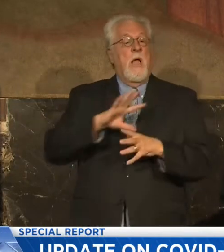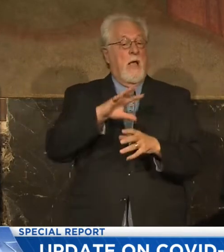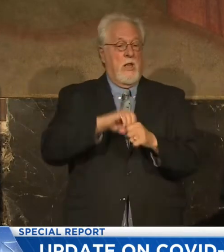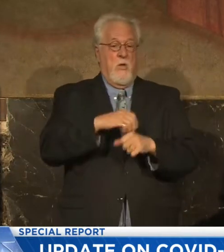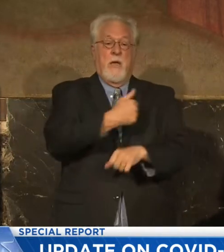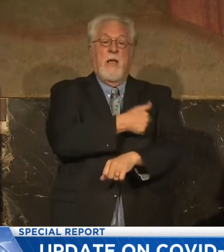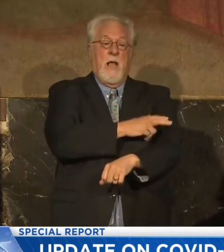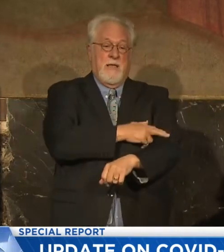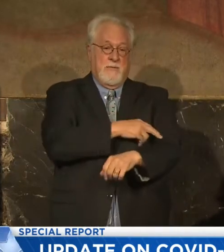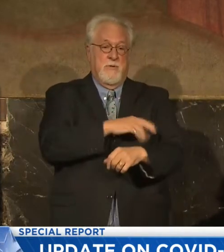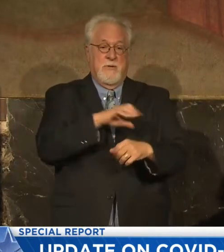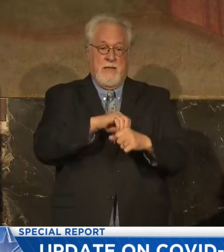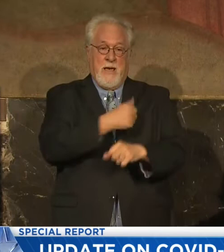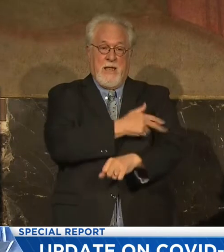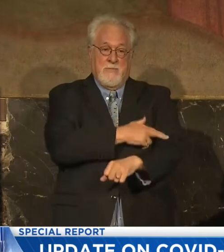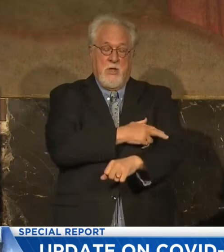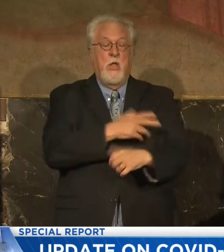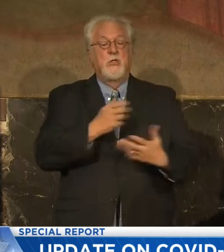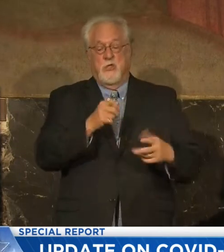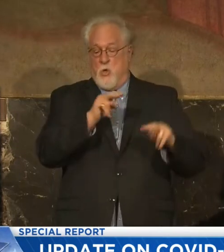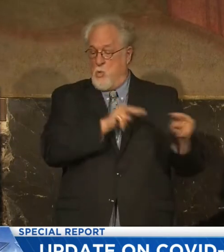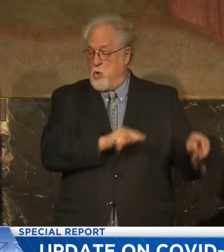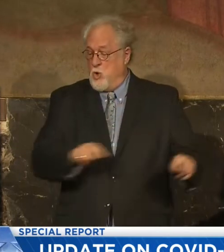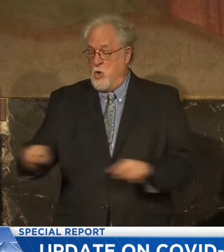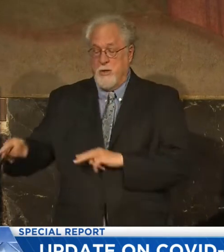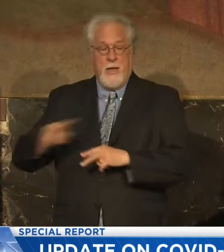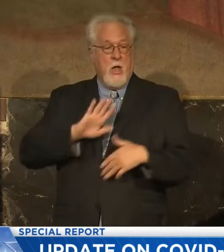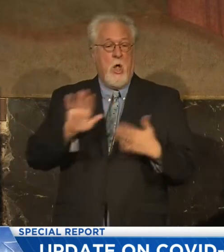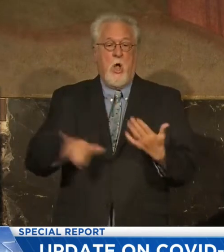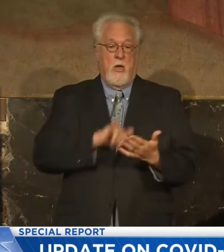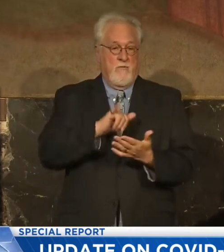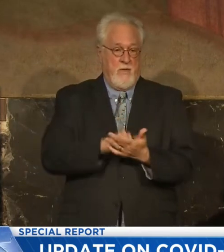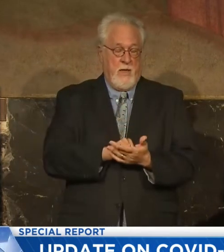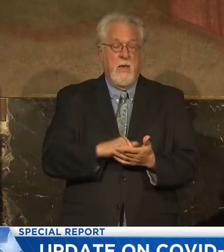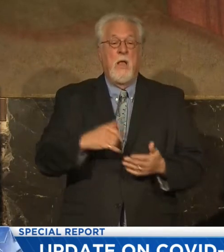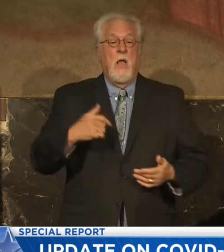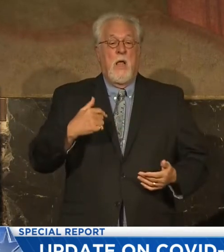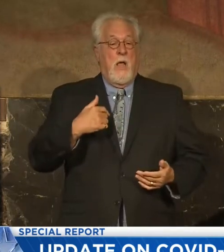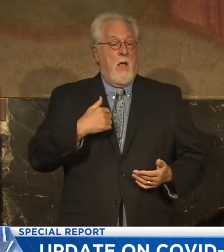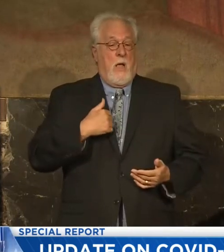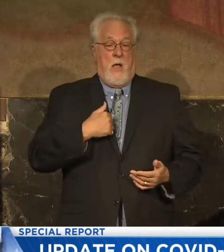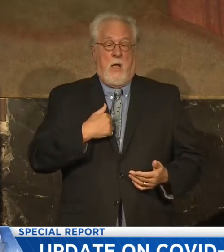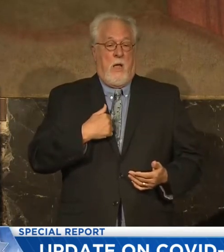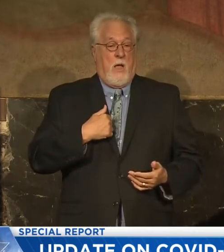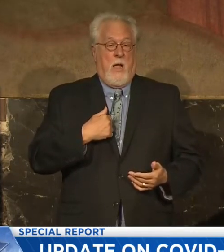SUBSTANTIALLY, ALL YOU'RE LOOKING AT IS THE STATE NUMBER, YOU DON'T KNOW WHAT IS HAPPENING BY REASON OR BY PARRISH AND SO FORTH.